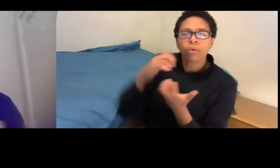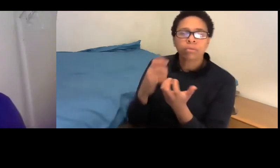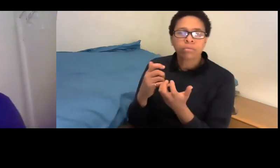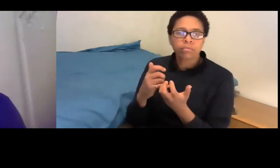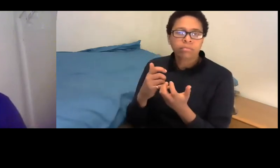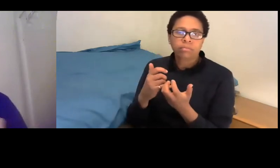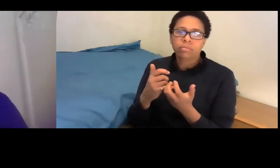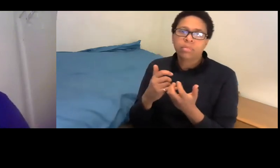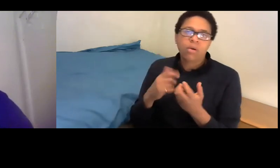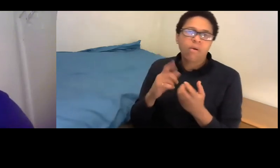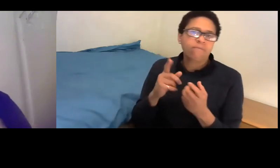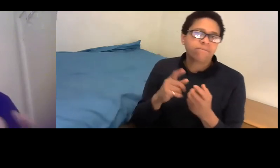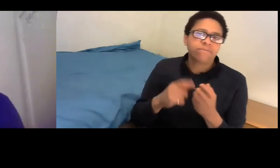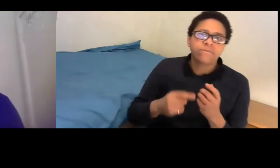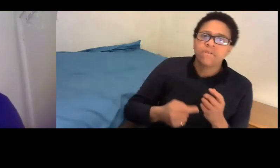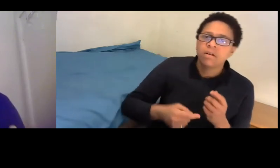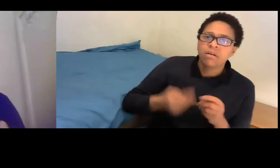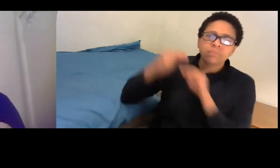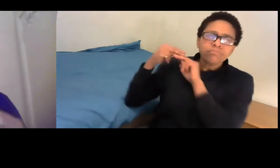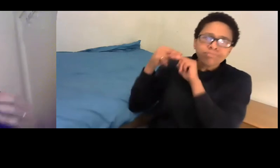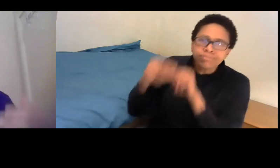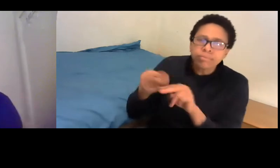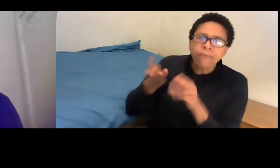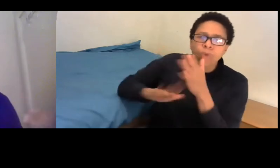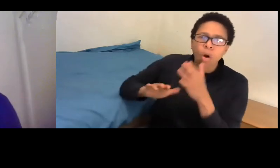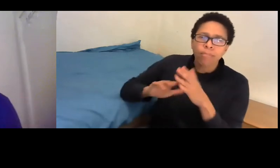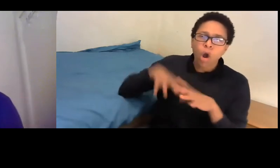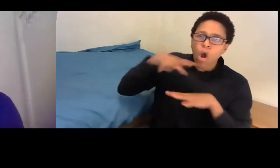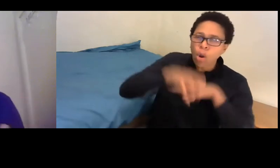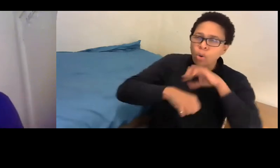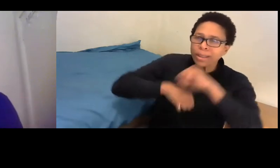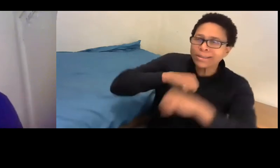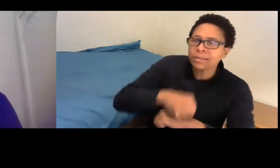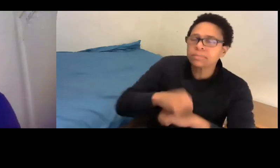morals, legacies of colonialism, as well as particular readings